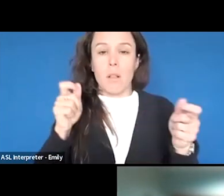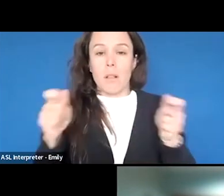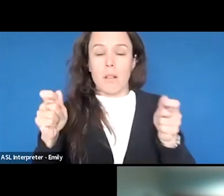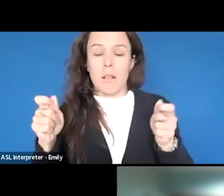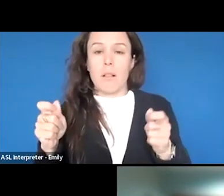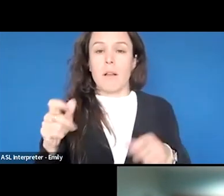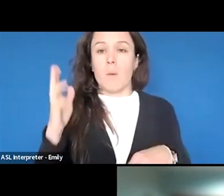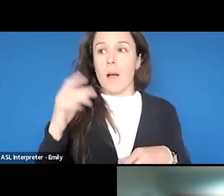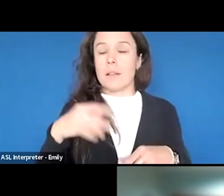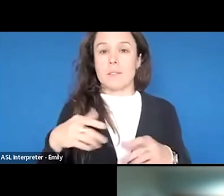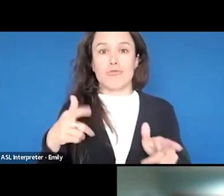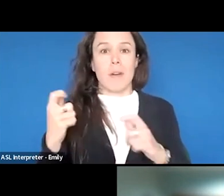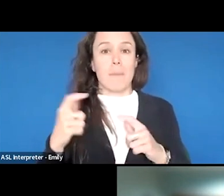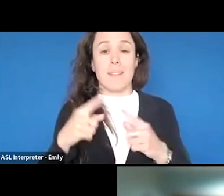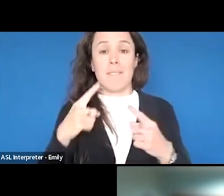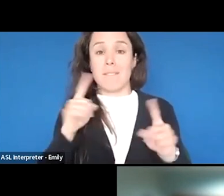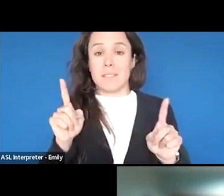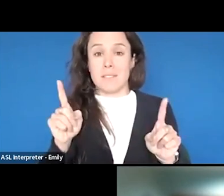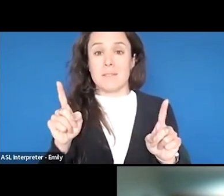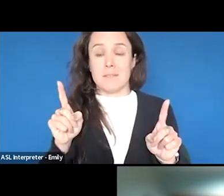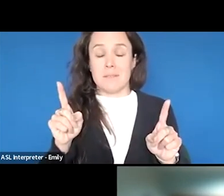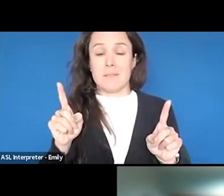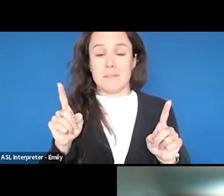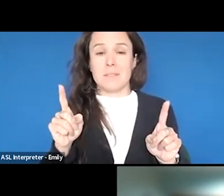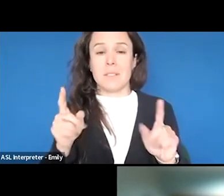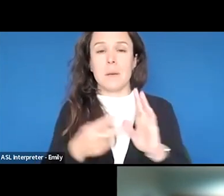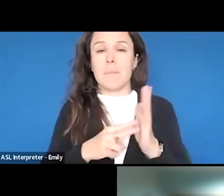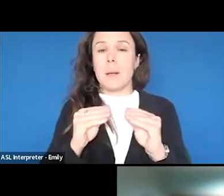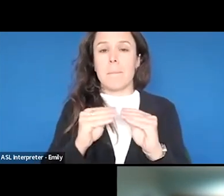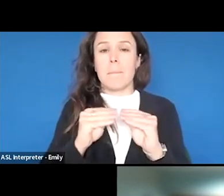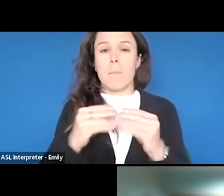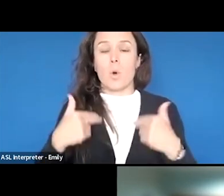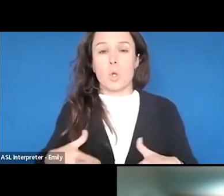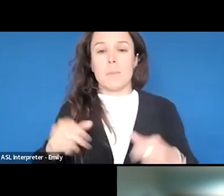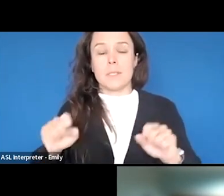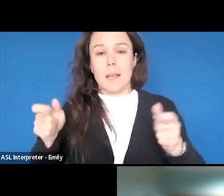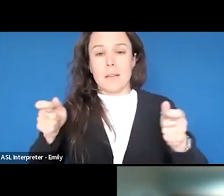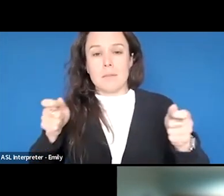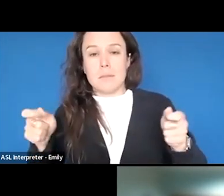it's effective, it asserts human self-efficacy, it supports creative and rapid exploration,